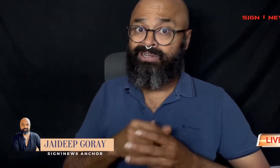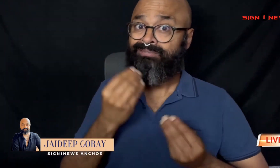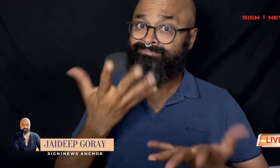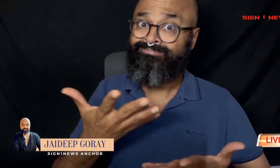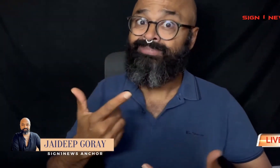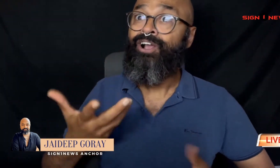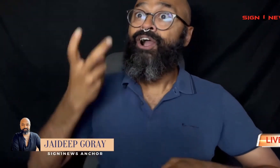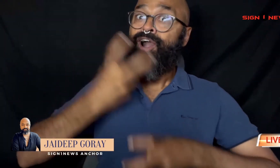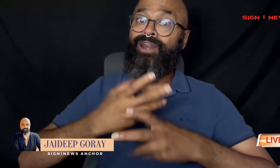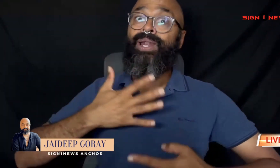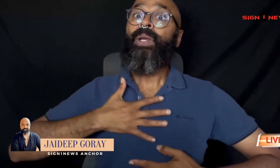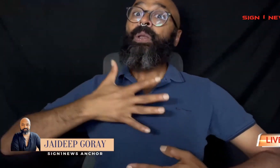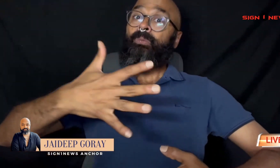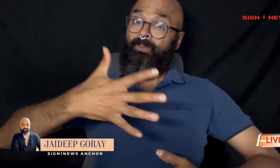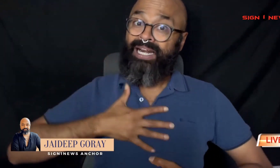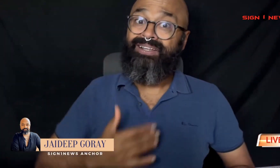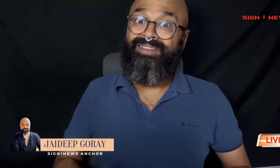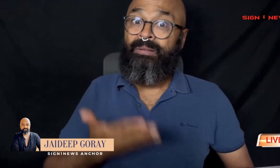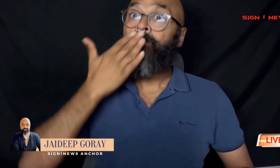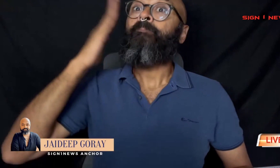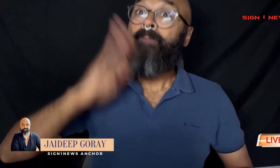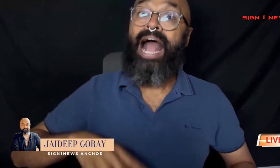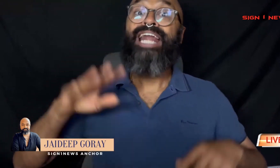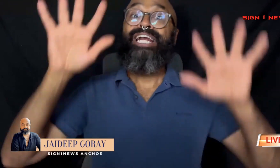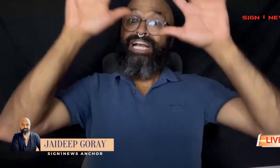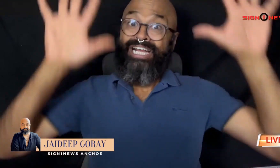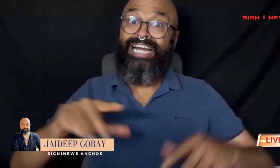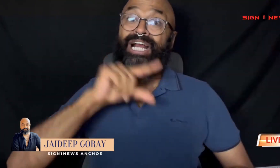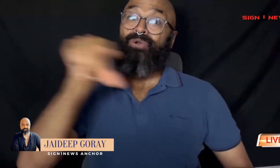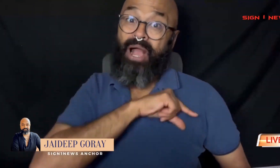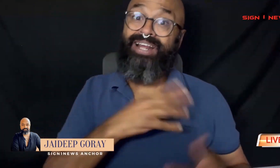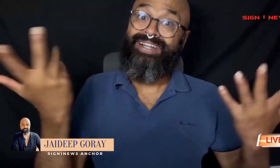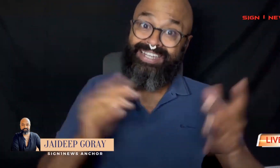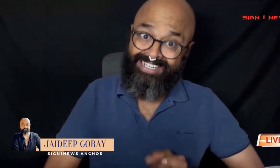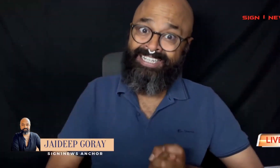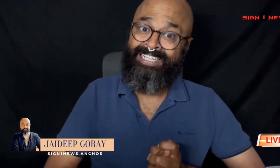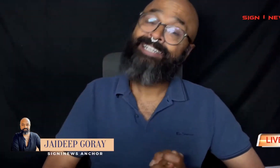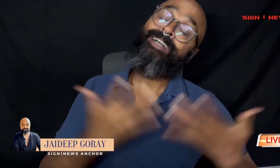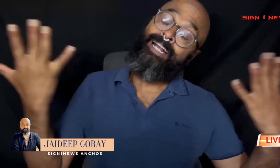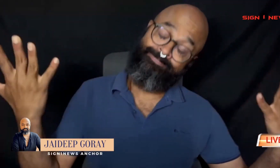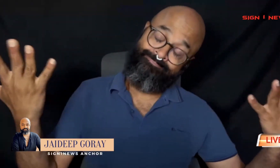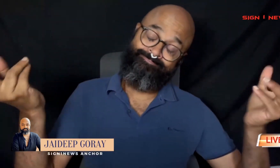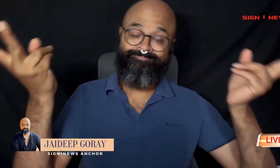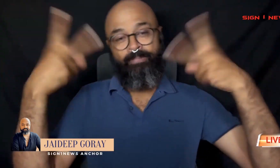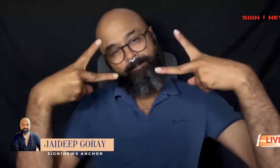and it's really hard to breathe here it's the weather the air quality is really bad peace out